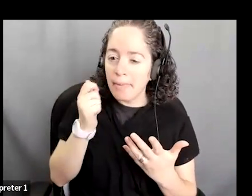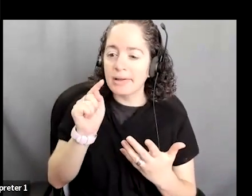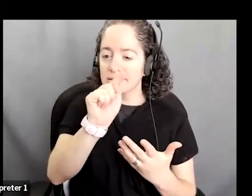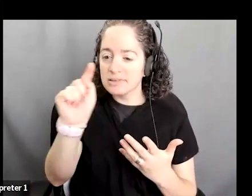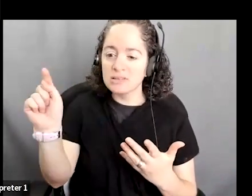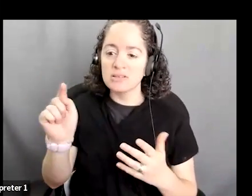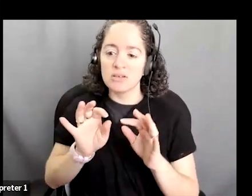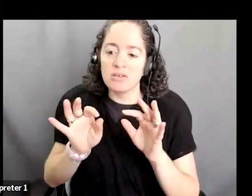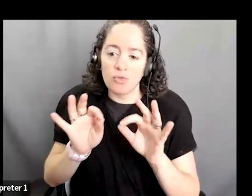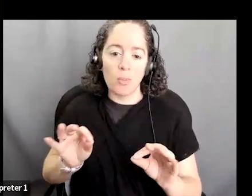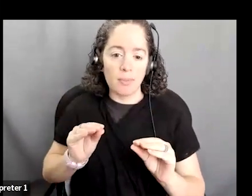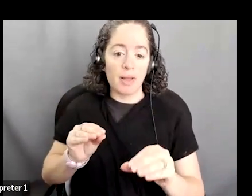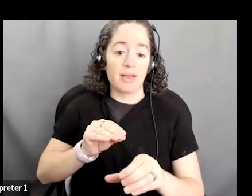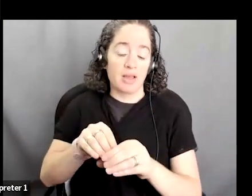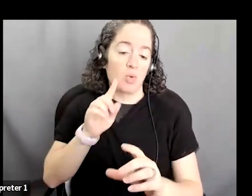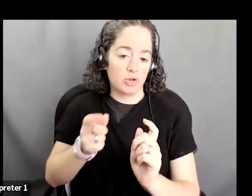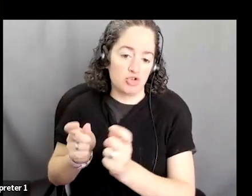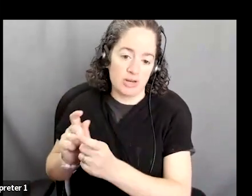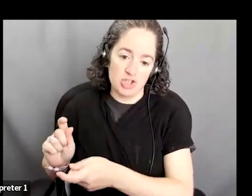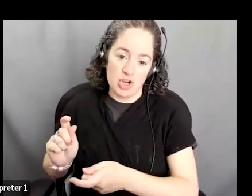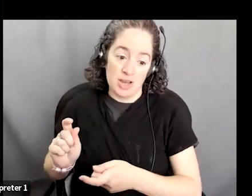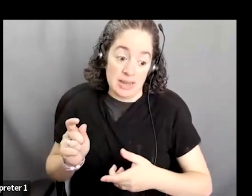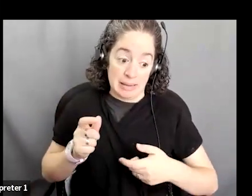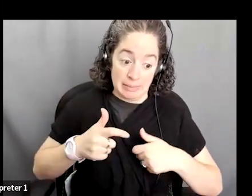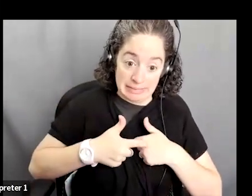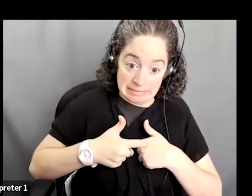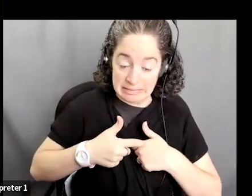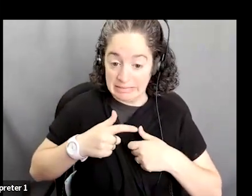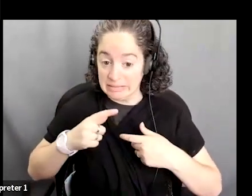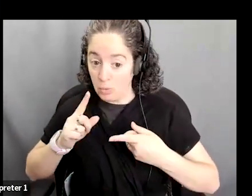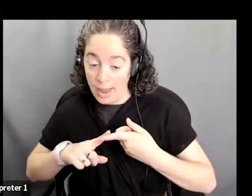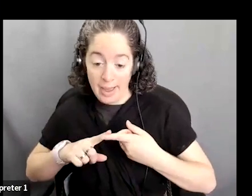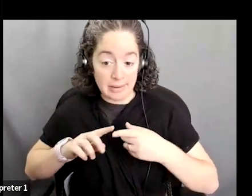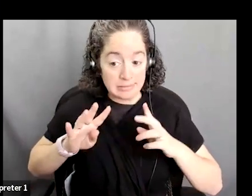How soon or how many of them? I don't know. Again, the form plugins,